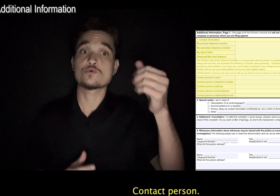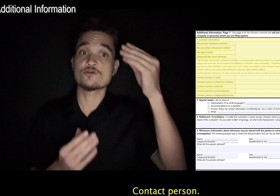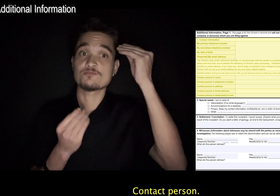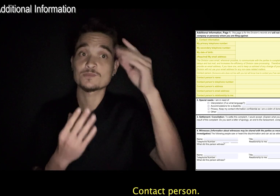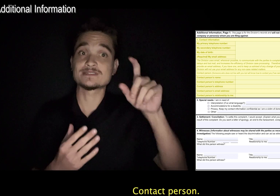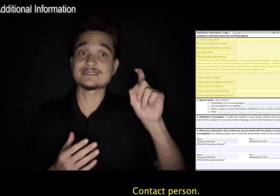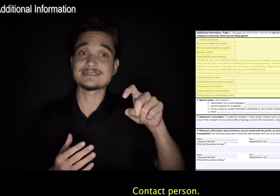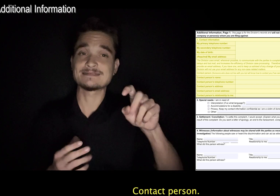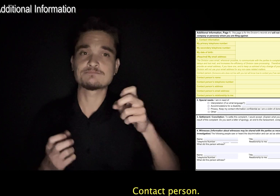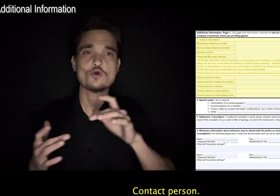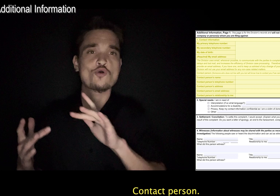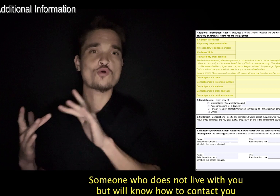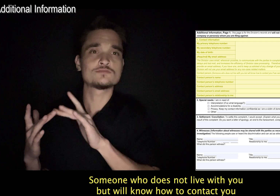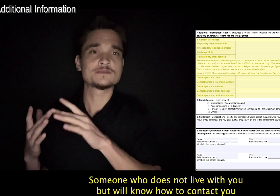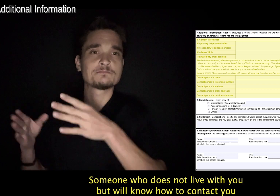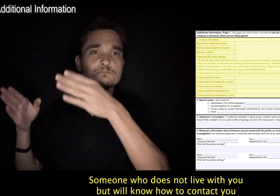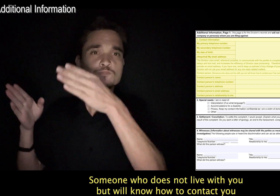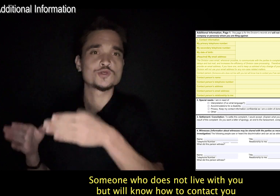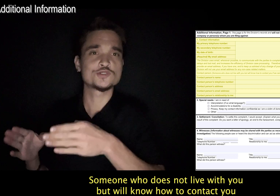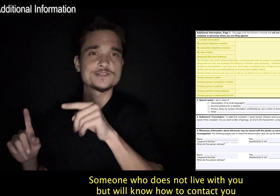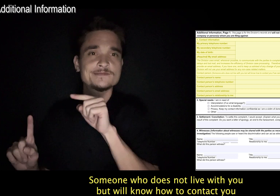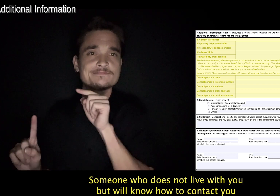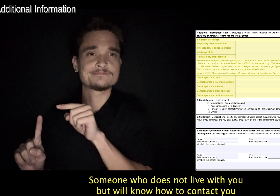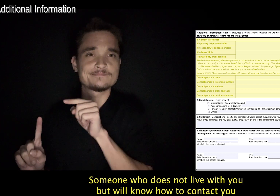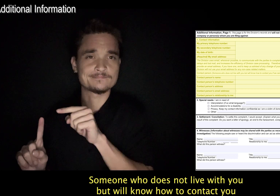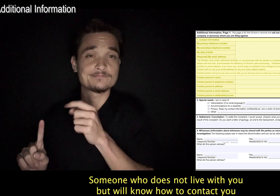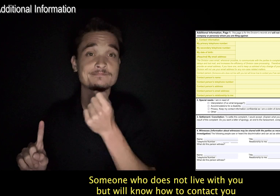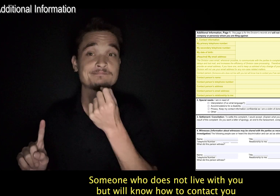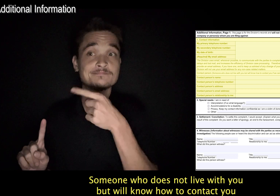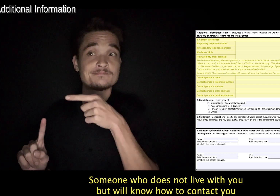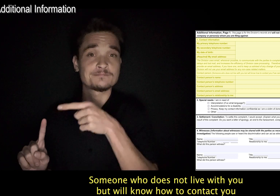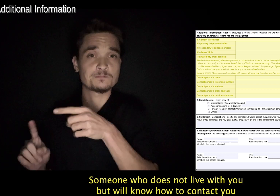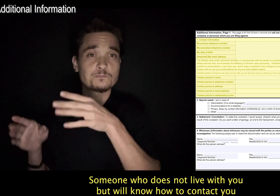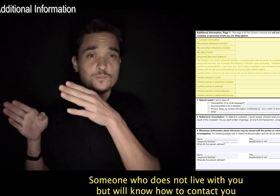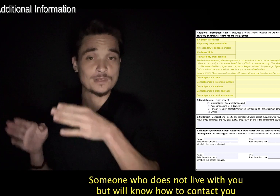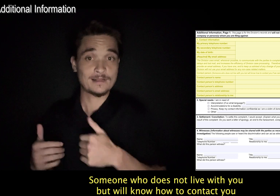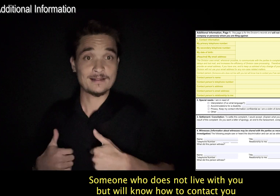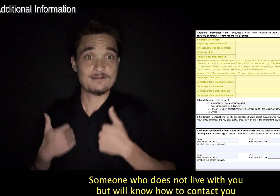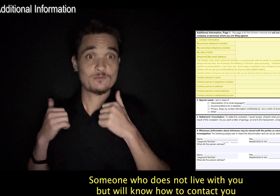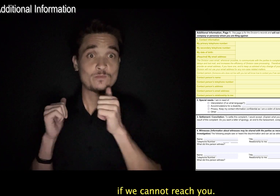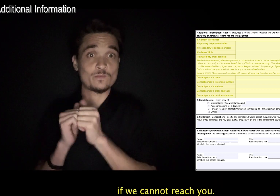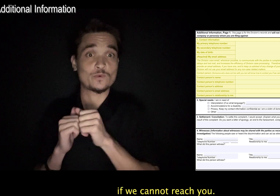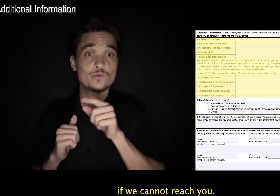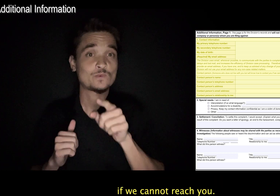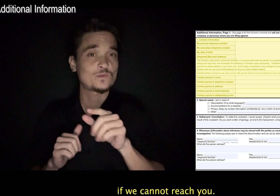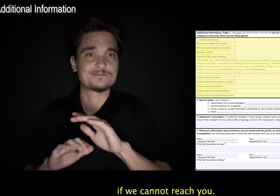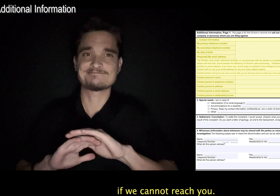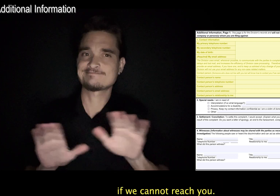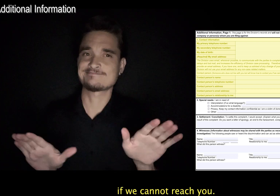Contact person. Someone who does not live with you but will know how to contact you if we cannot reach you.